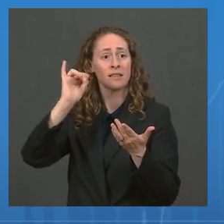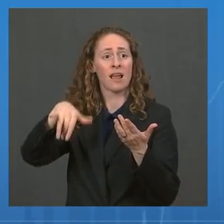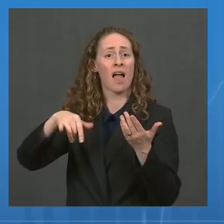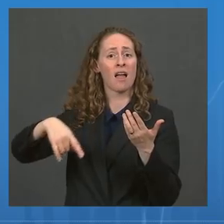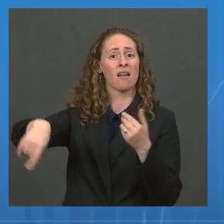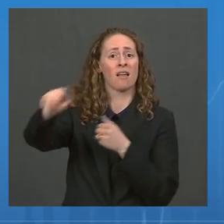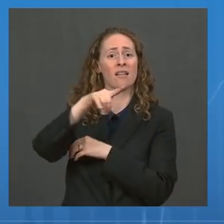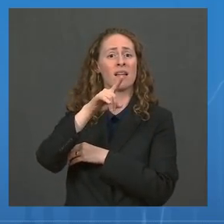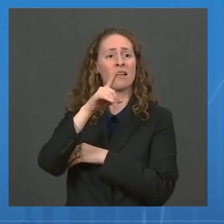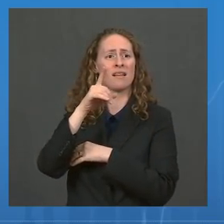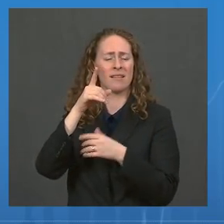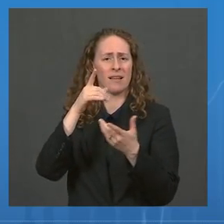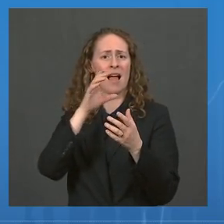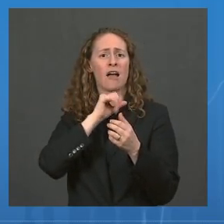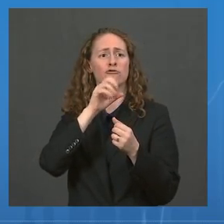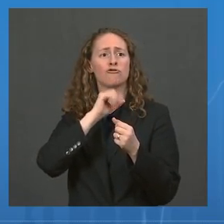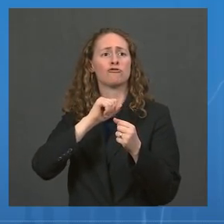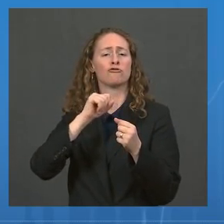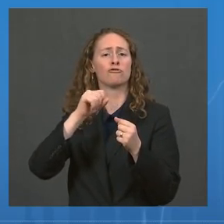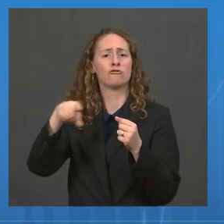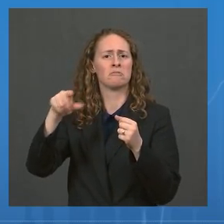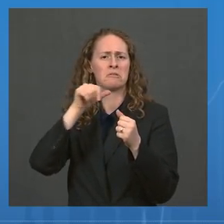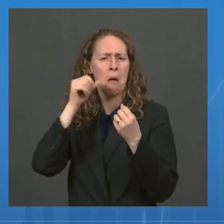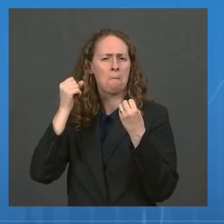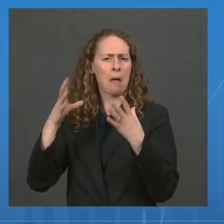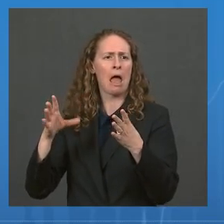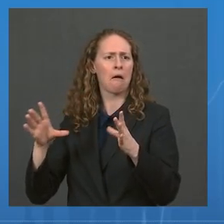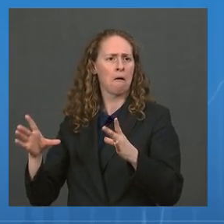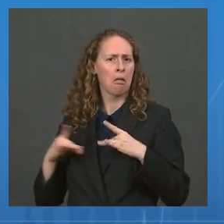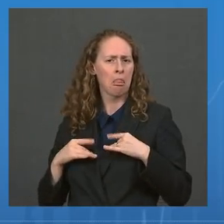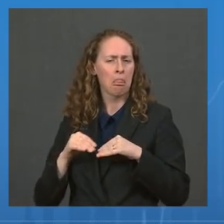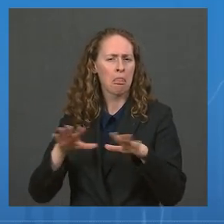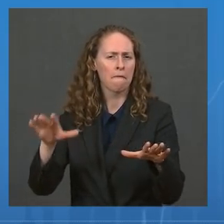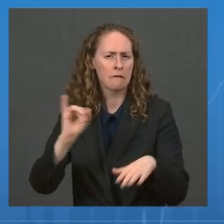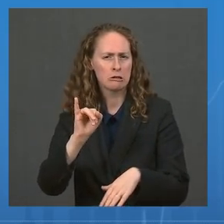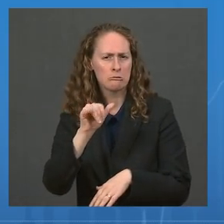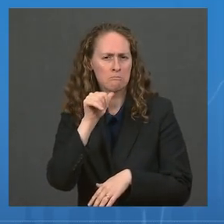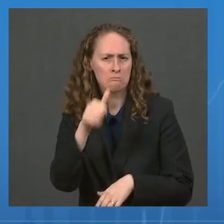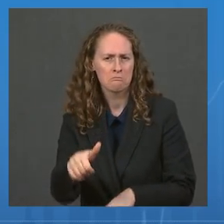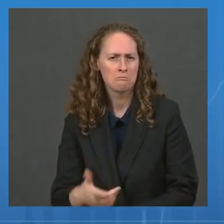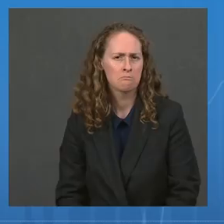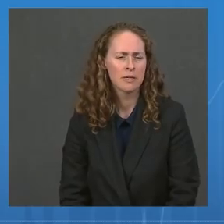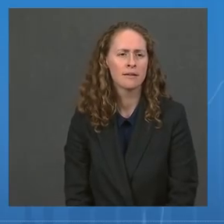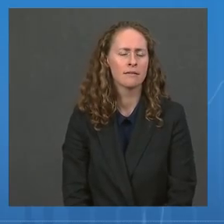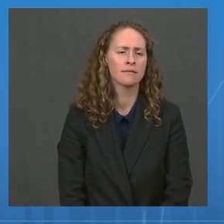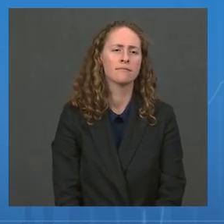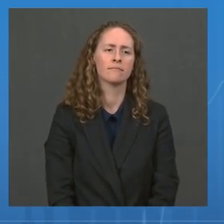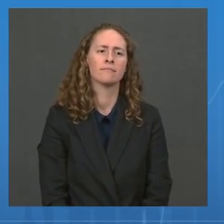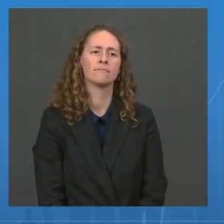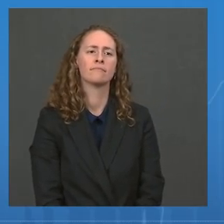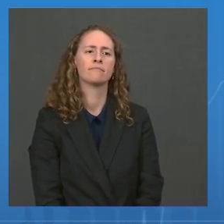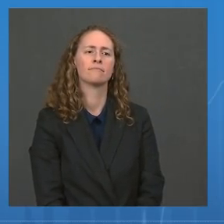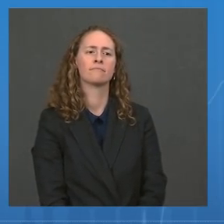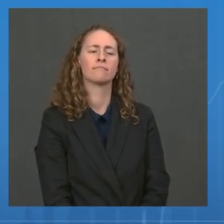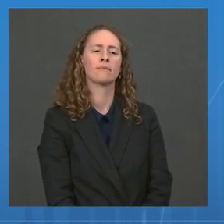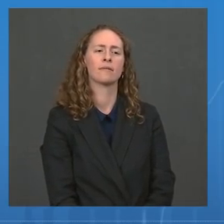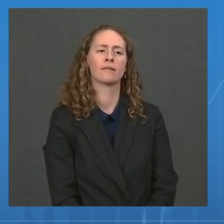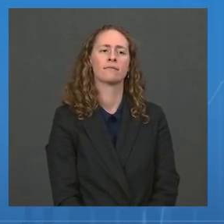Mr. Zients: Dr. Walensky and then Dr. Fauci, if you have anything to add. Dr. Fauci: Yeah. Dr. Walensky: Our recommendations for under 65 and, in fact, our strong recommendation